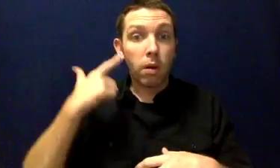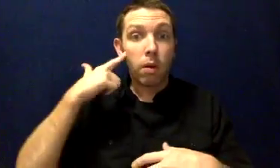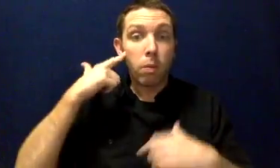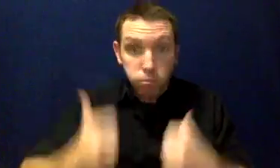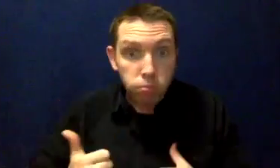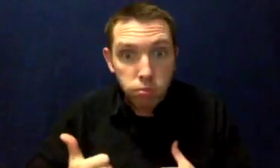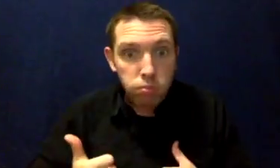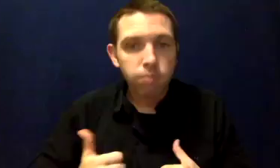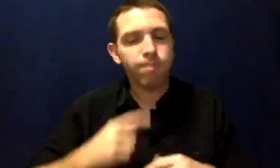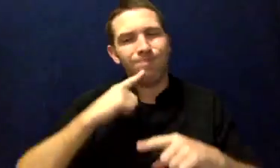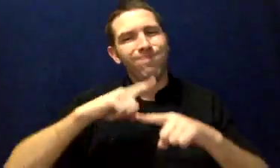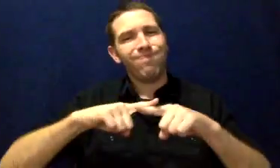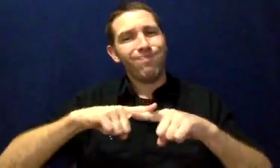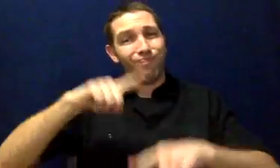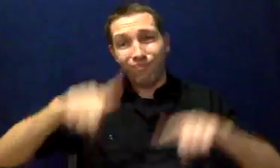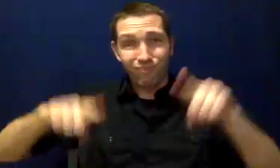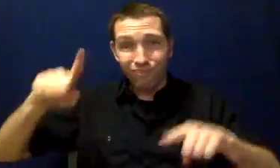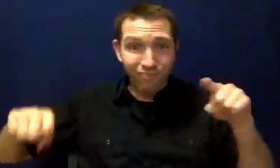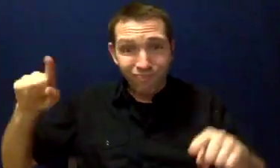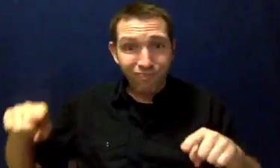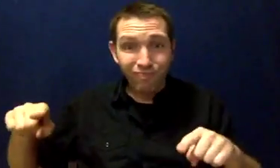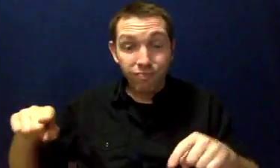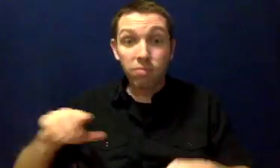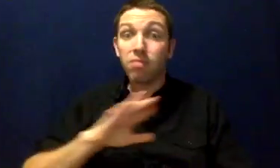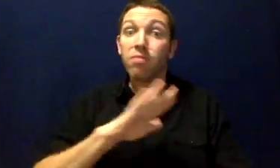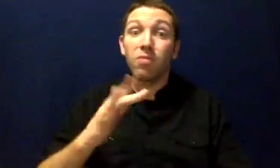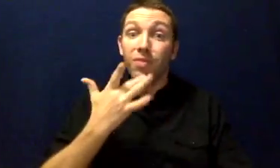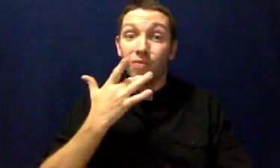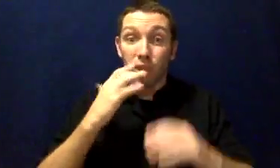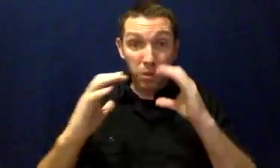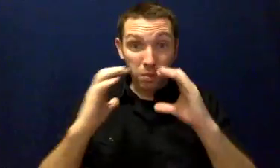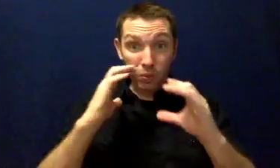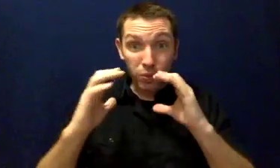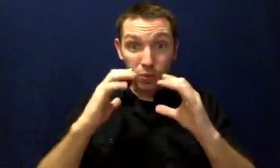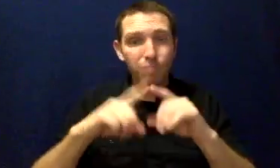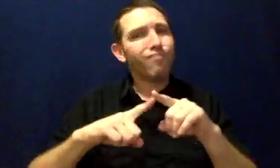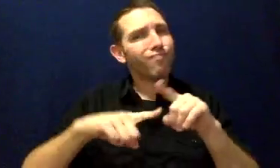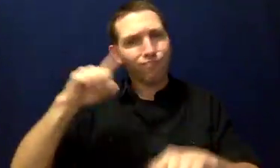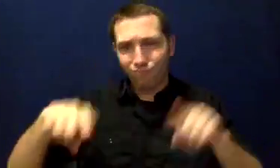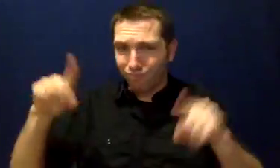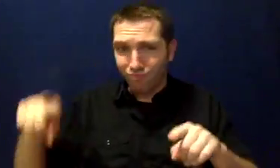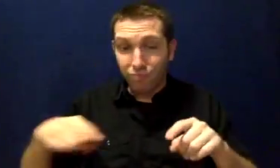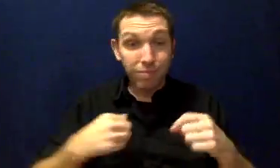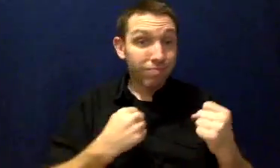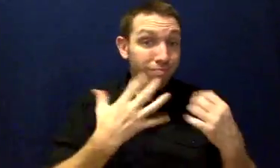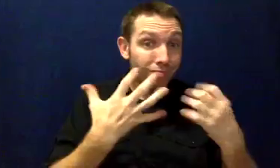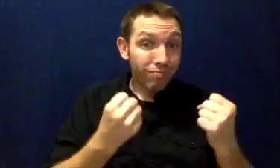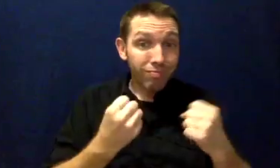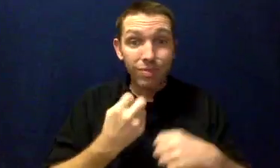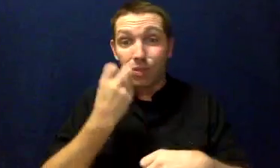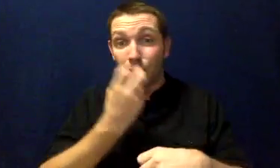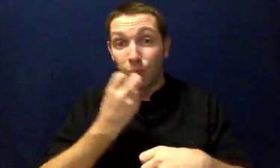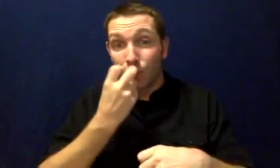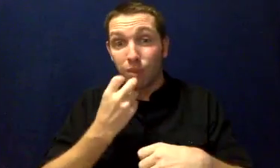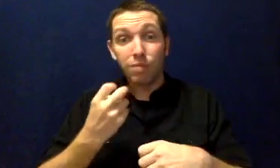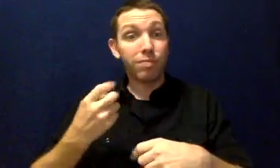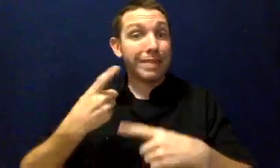The rate of hearing loss varies. Preferred methods of communication also vary, including American Sign Language, speech,